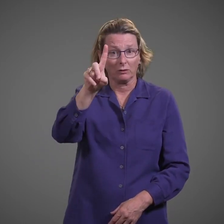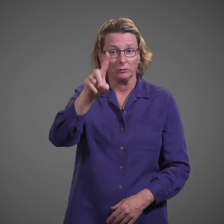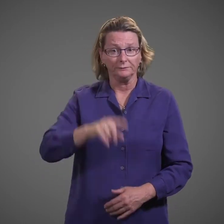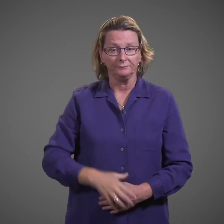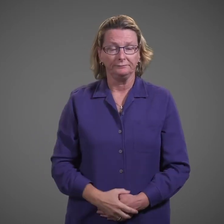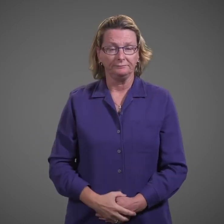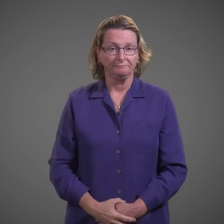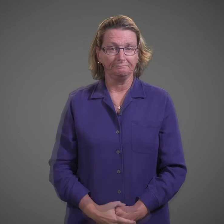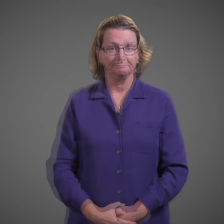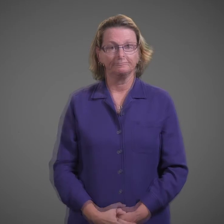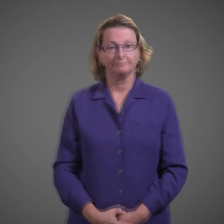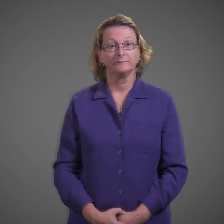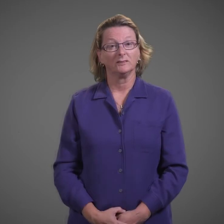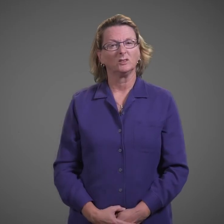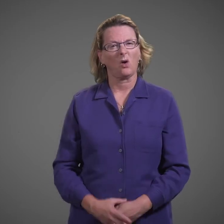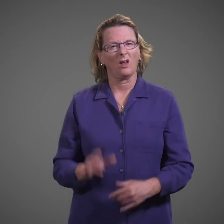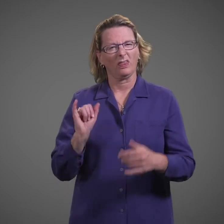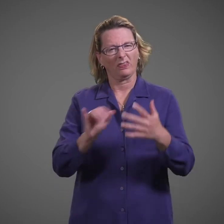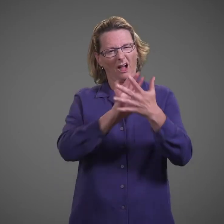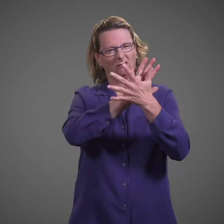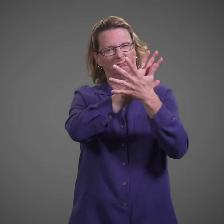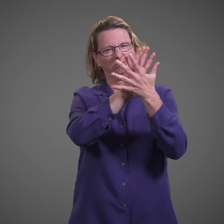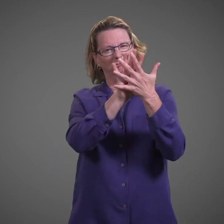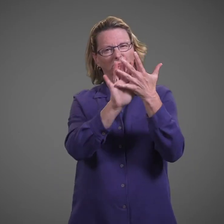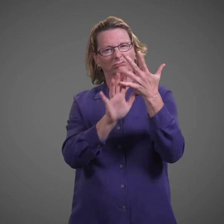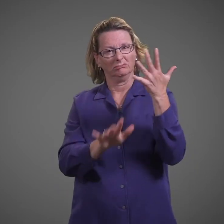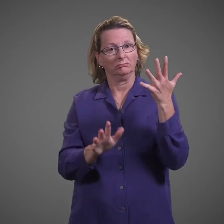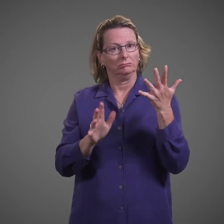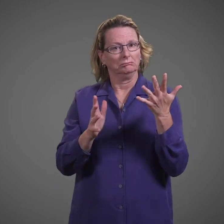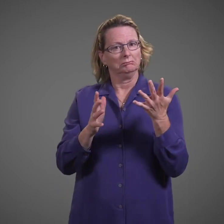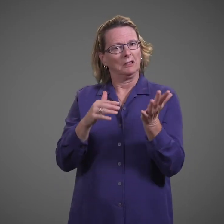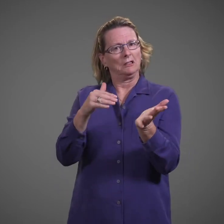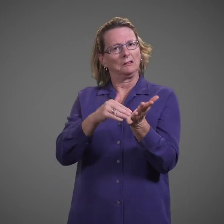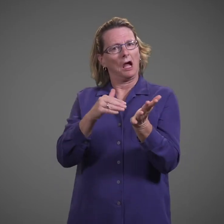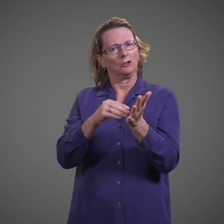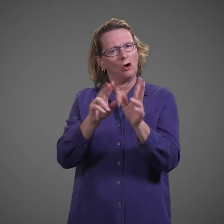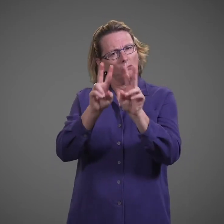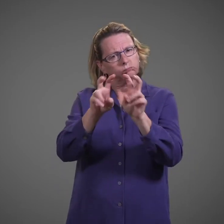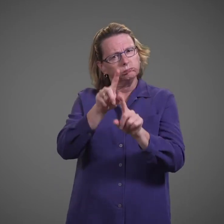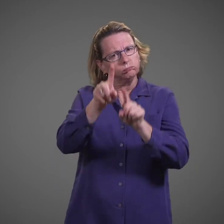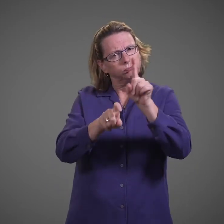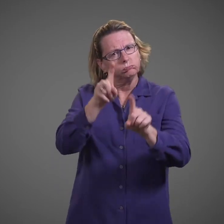All of these options are tools the doctor will use